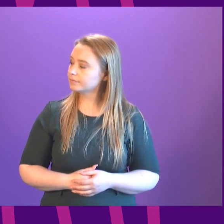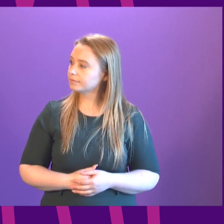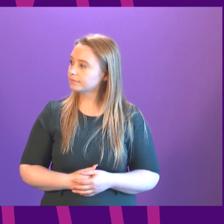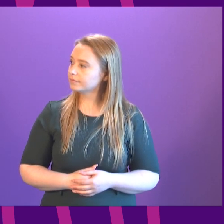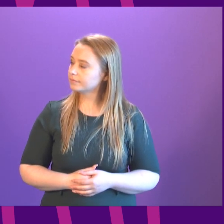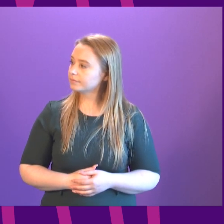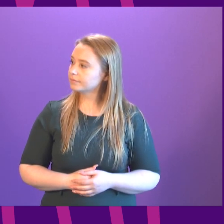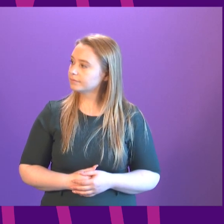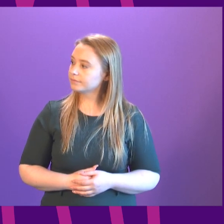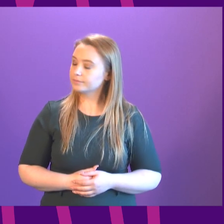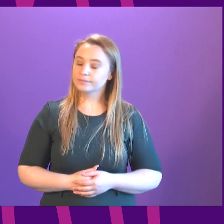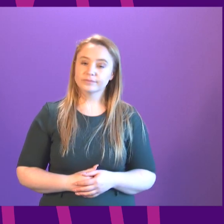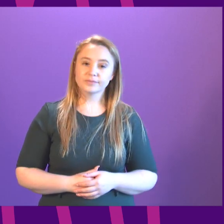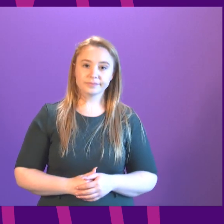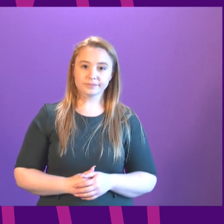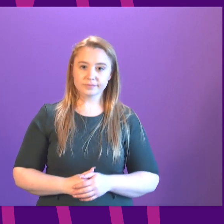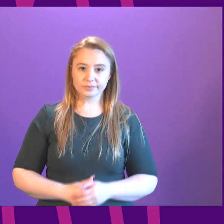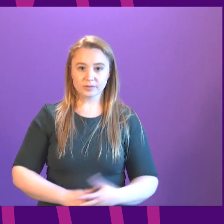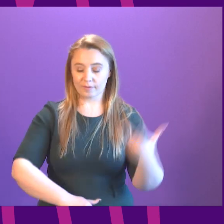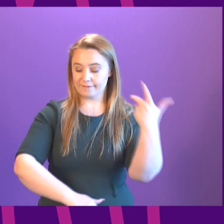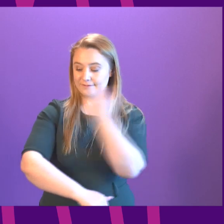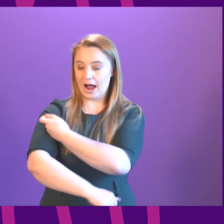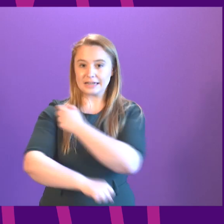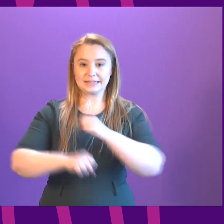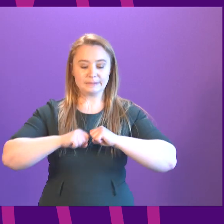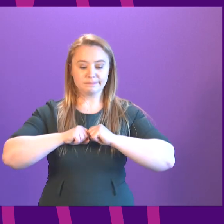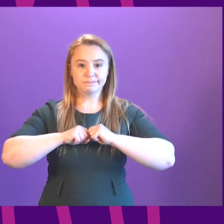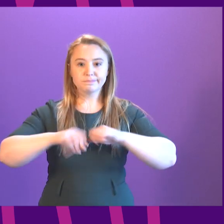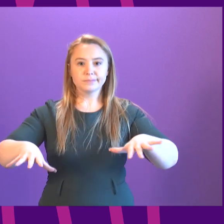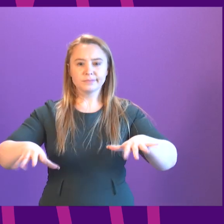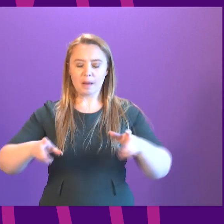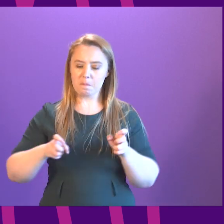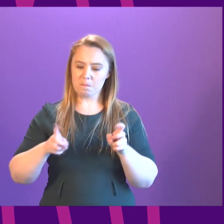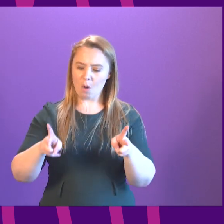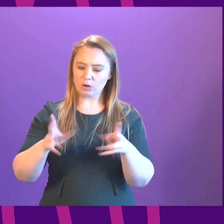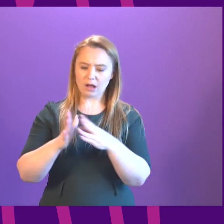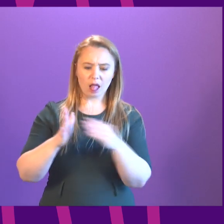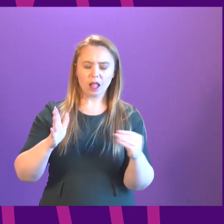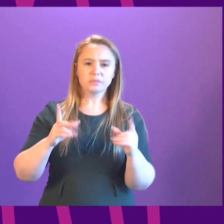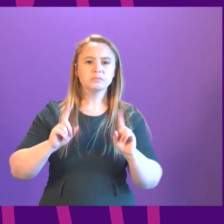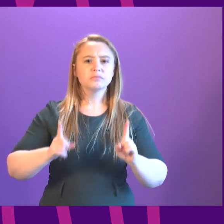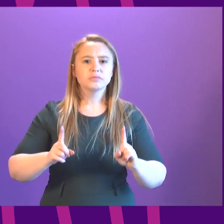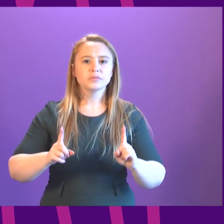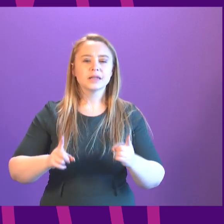for the vaccine roll-out? I am aware from questions and answers yesterday that the clinical